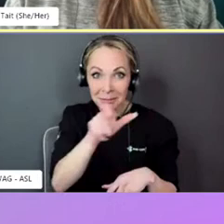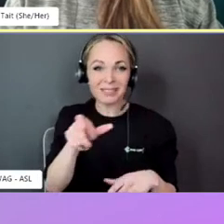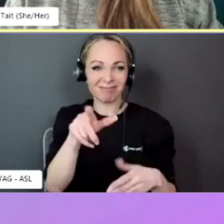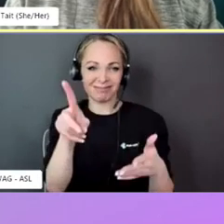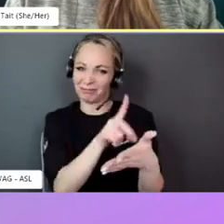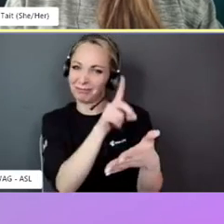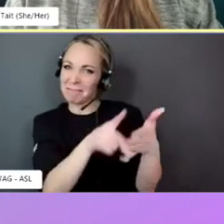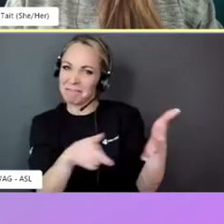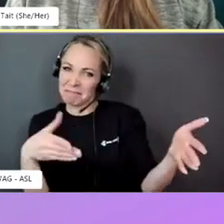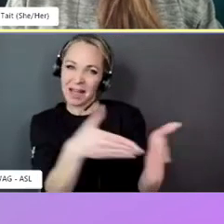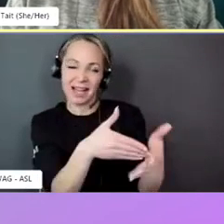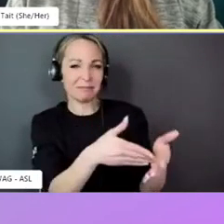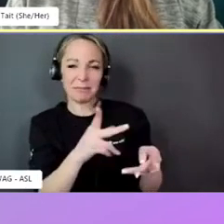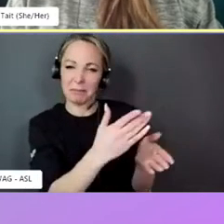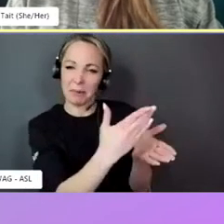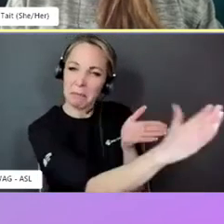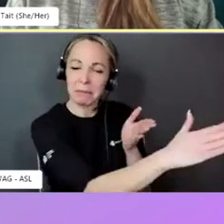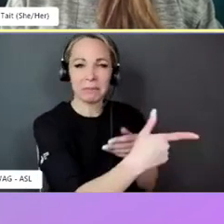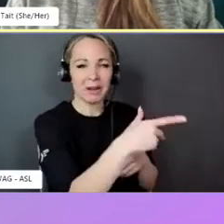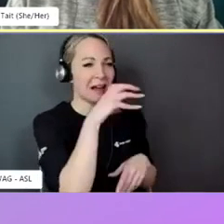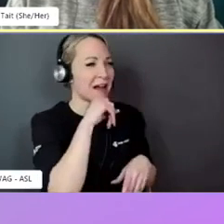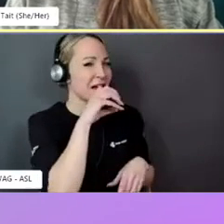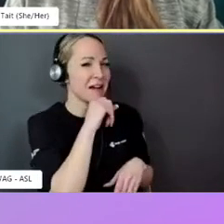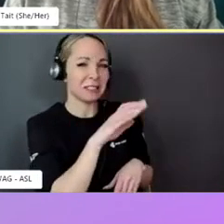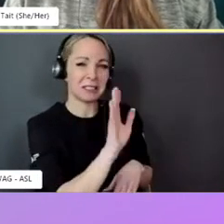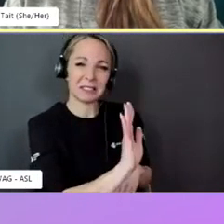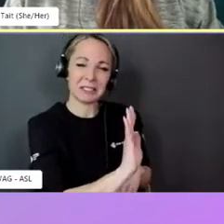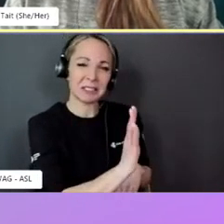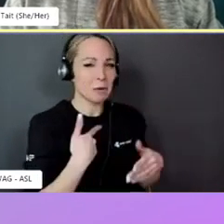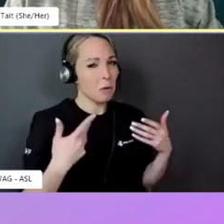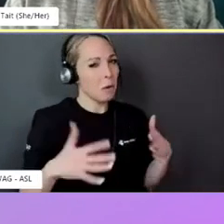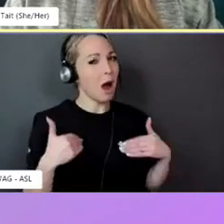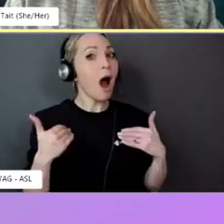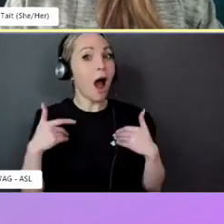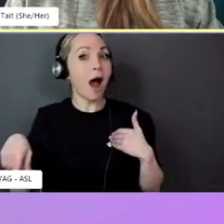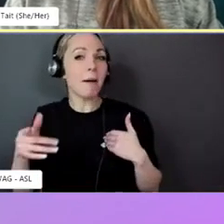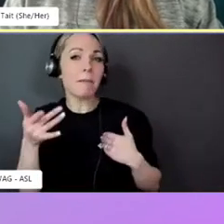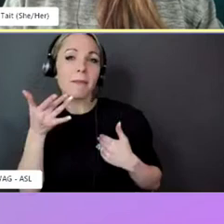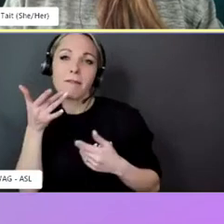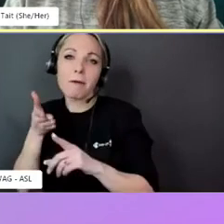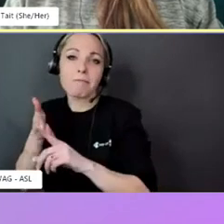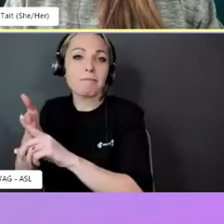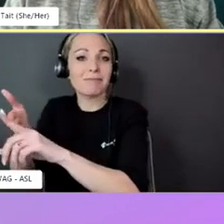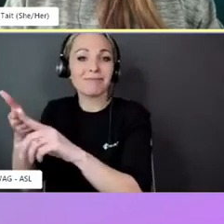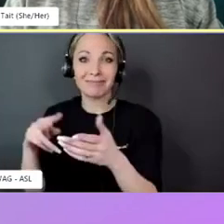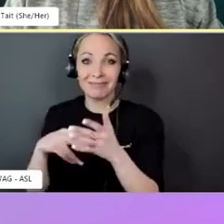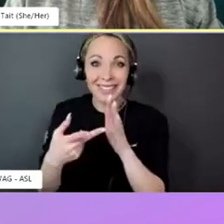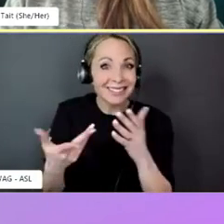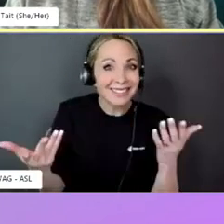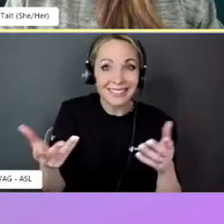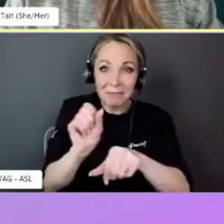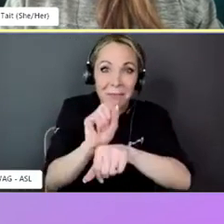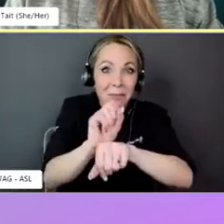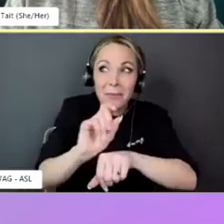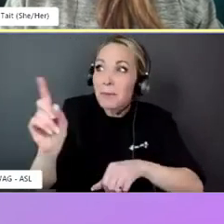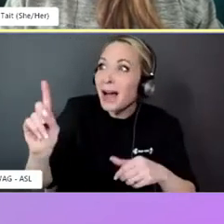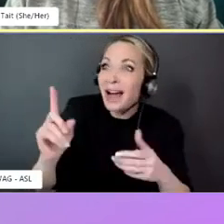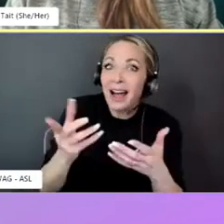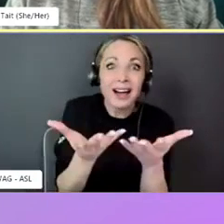what are the costs of this? For the workers themselves, there's barriers to equipment and hiring diminished